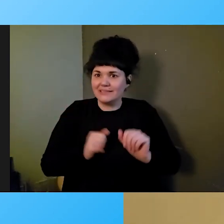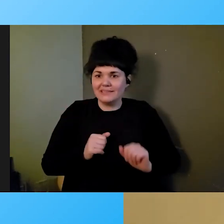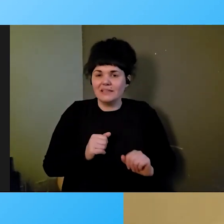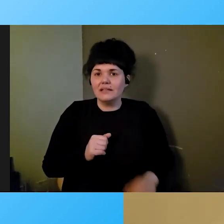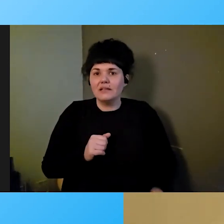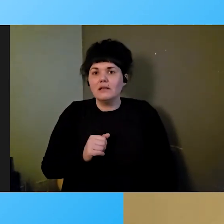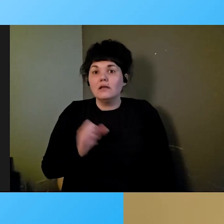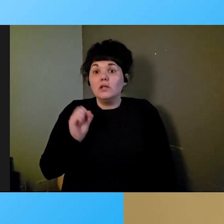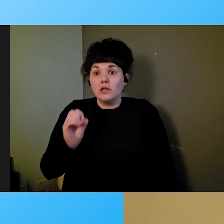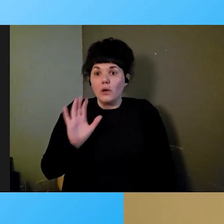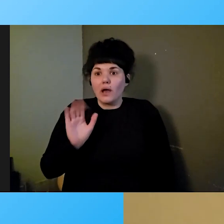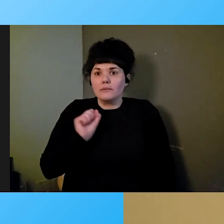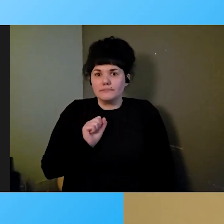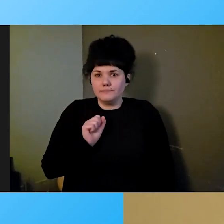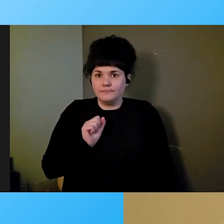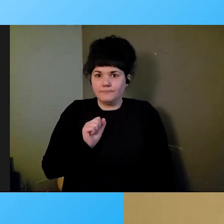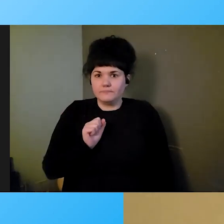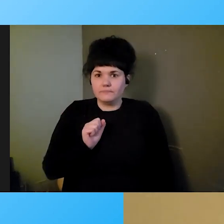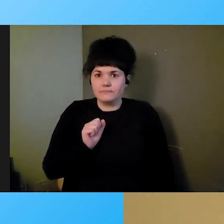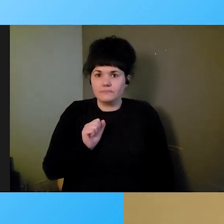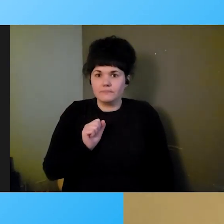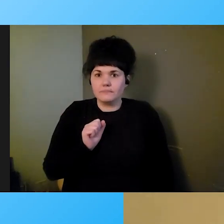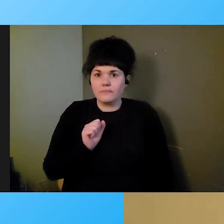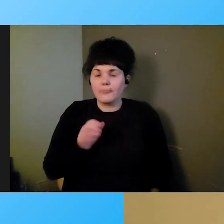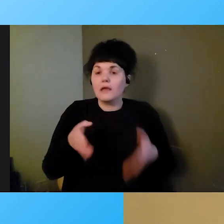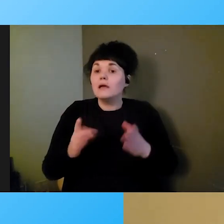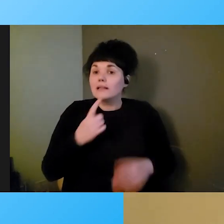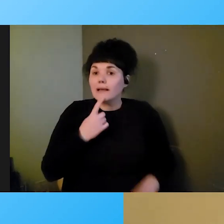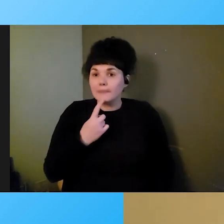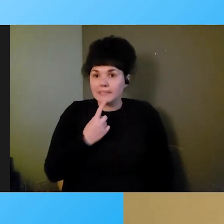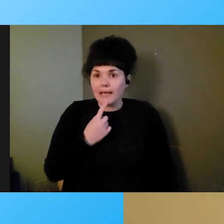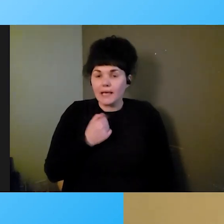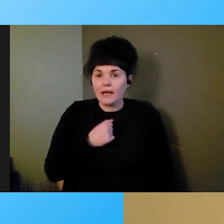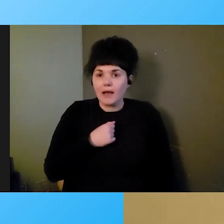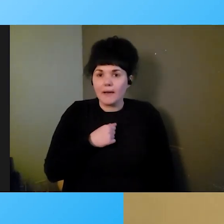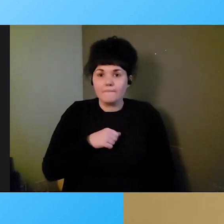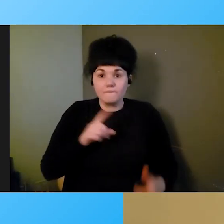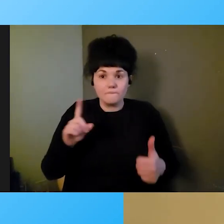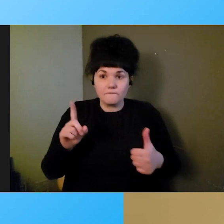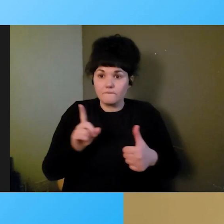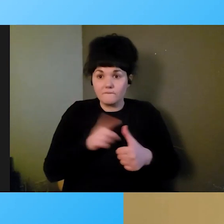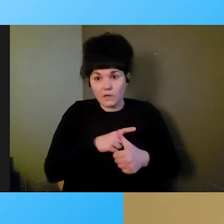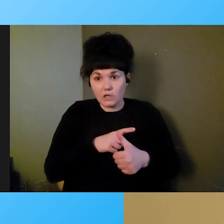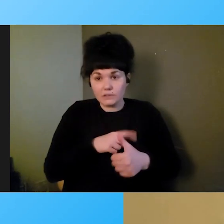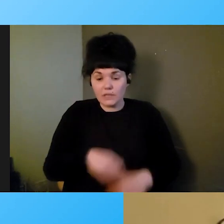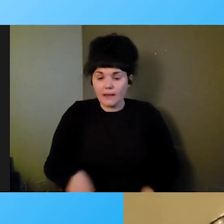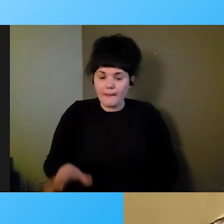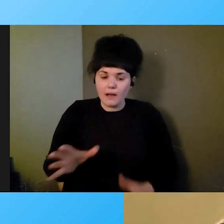So let me say that first and foremost, you know, there is a